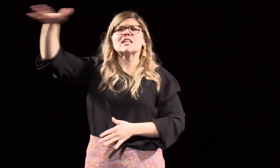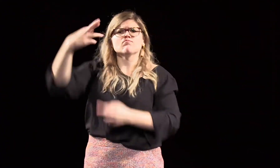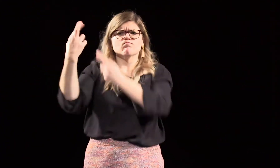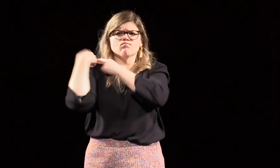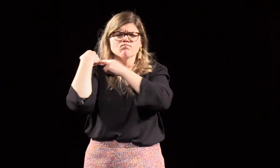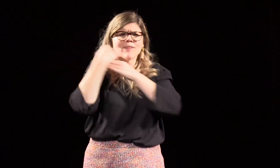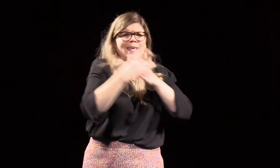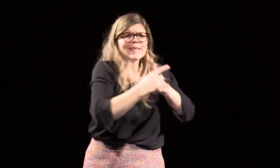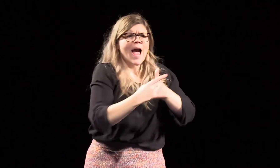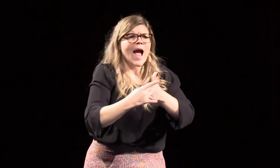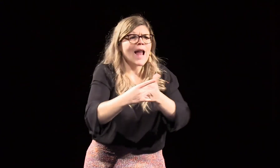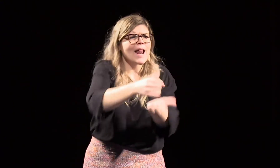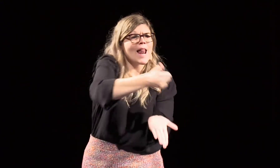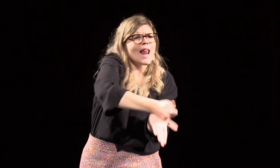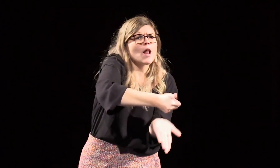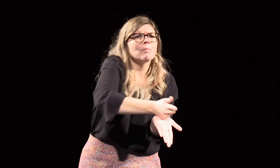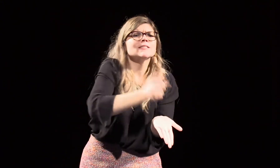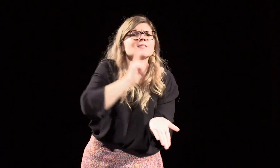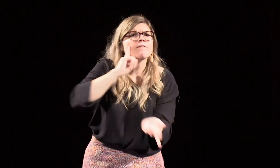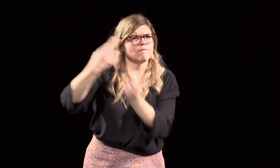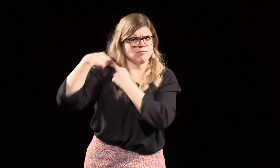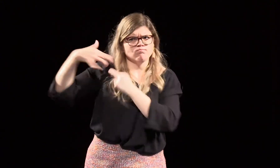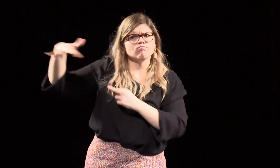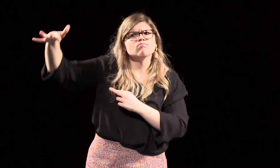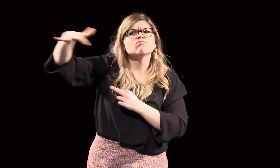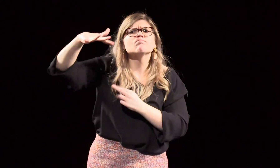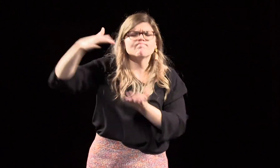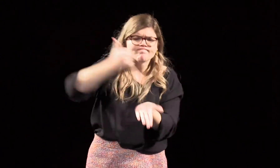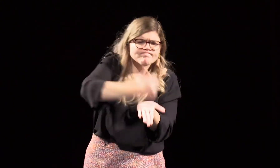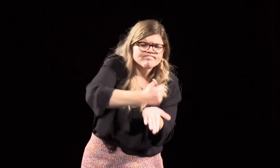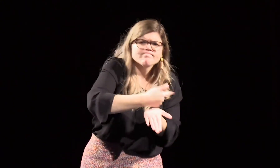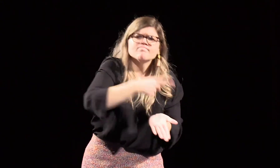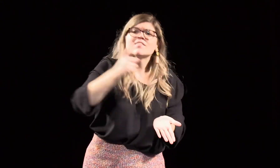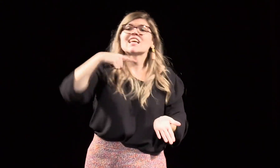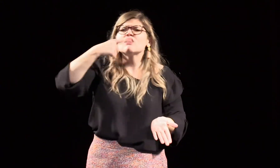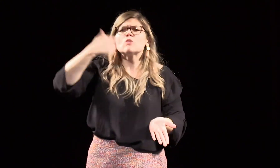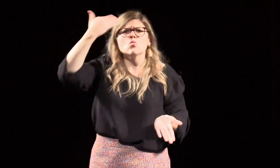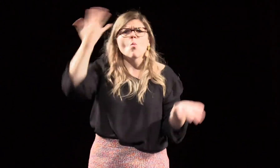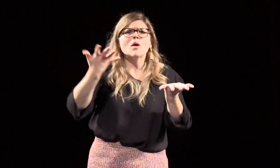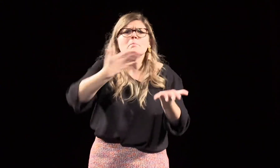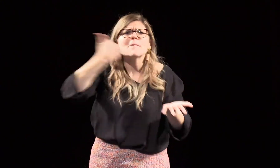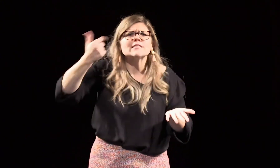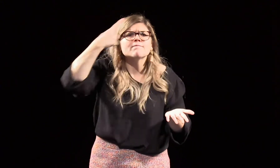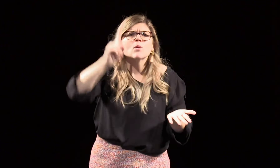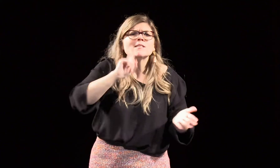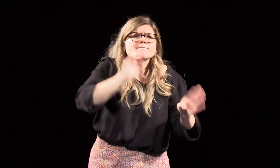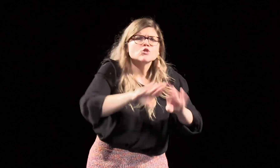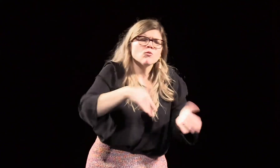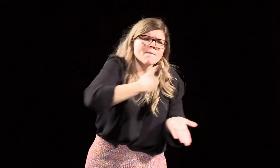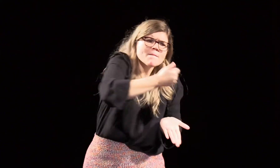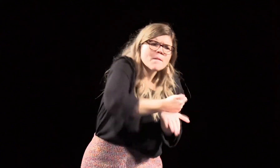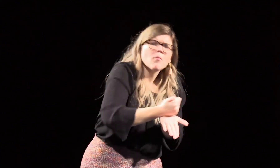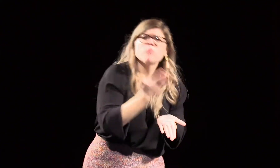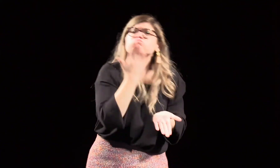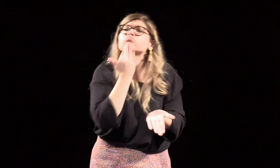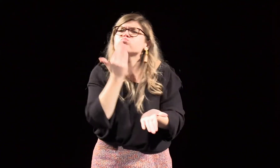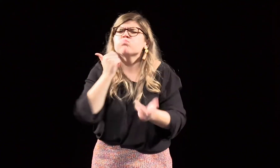The concept that hearing people think that they need to guide and help deaf people and hearing people know what's best for deaf people.